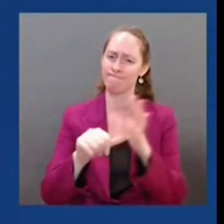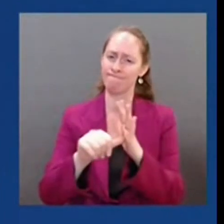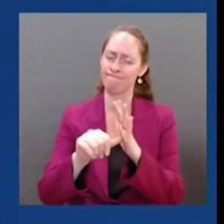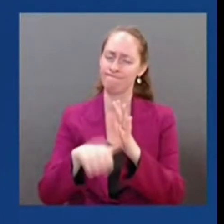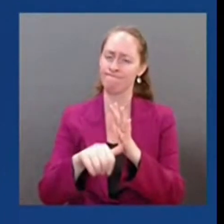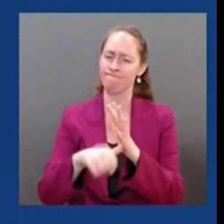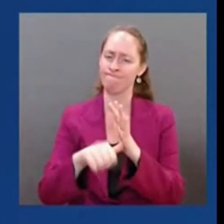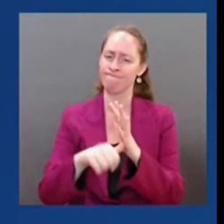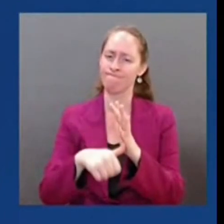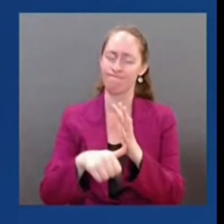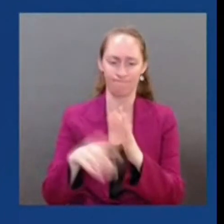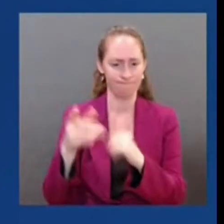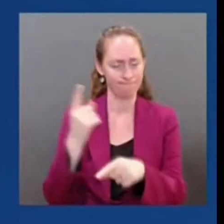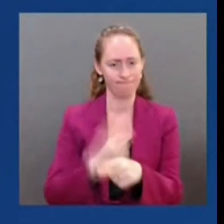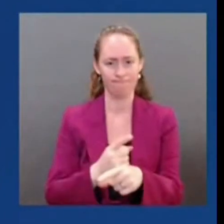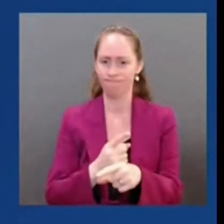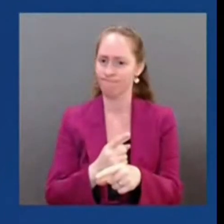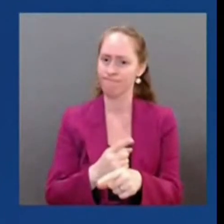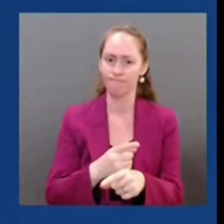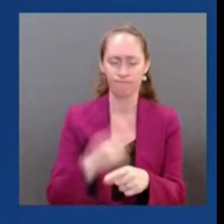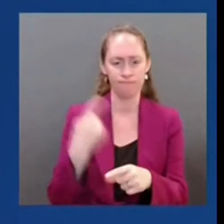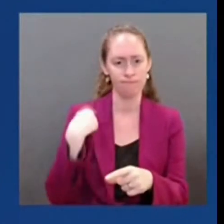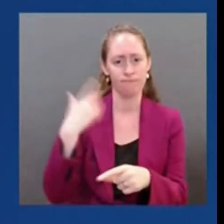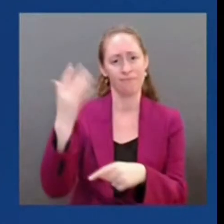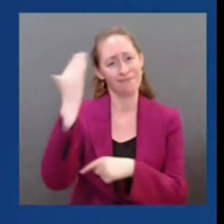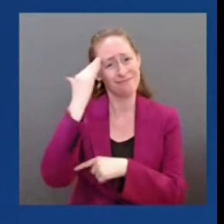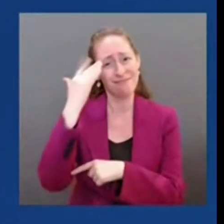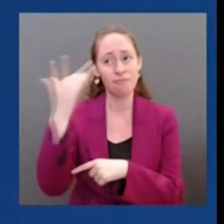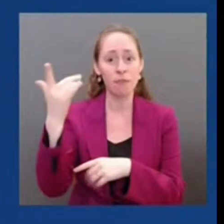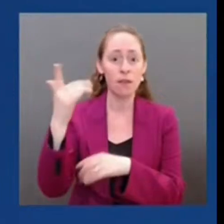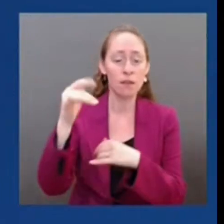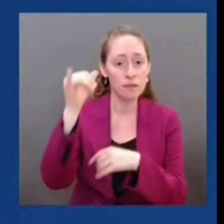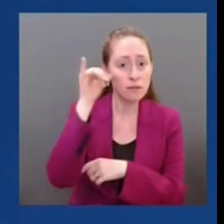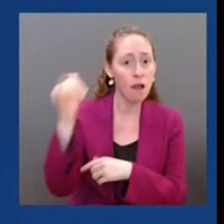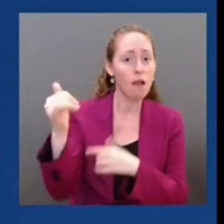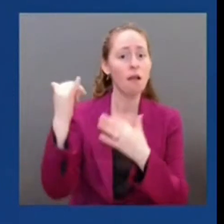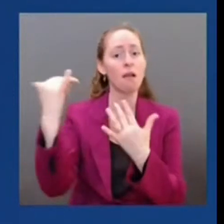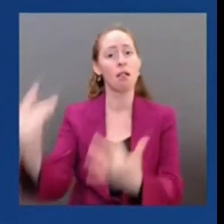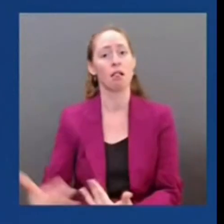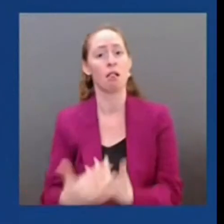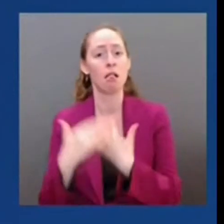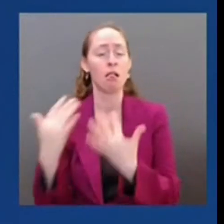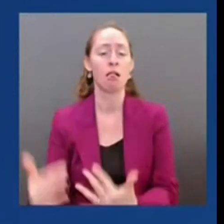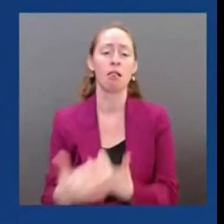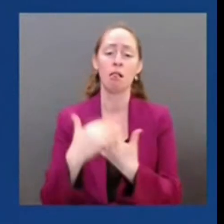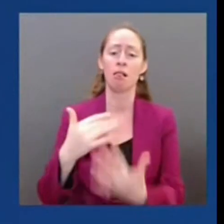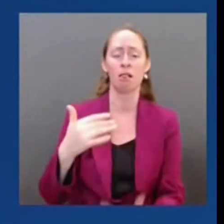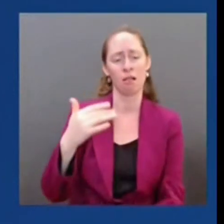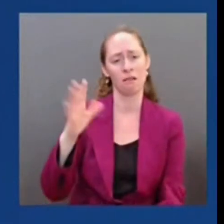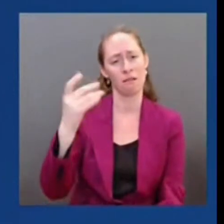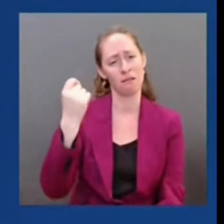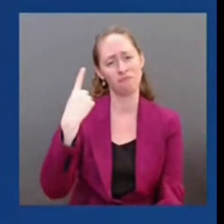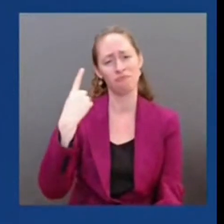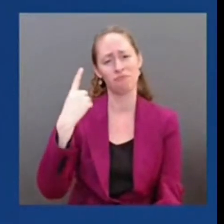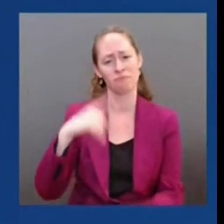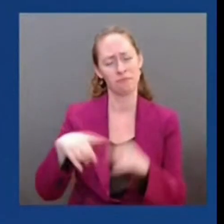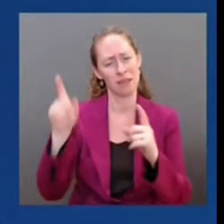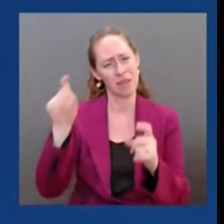LIKE, AGAIN, ULTIMATELY, THAT IS WHAT WE WT ATTHAT HEAR FROM THEM BURKS THEY ARE NOT GOING TO DELAY AND THEY ARE NOT WAITING FOR ANYTHING ELSE.